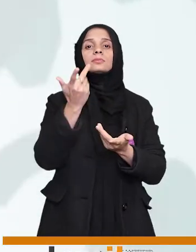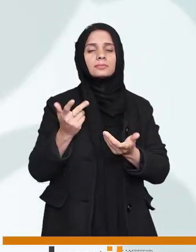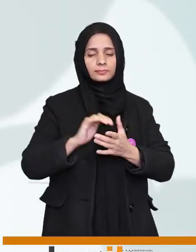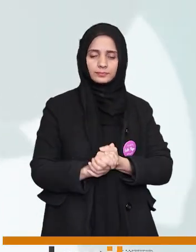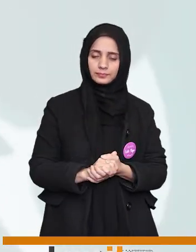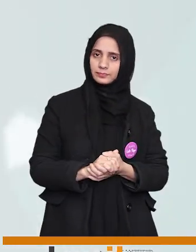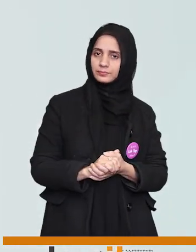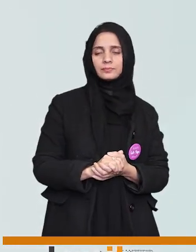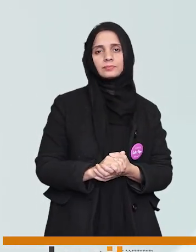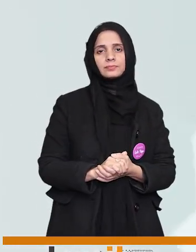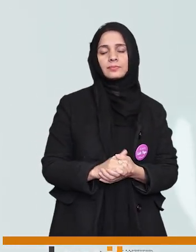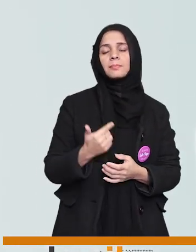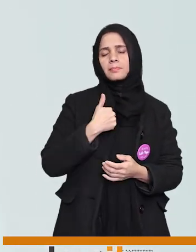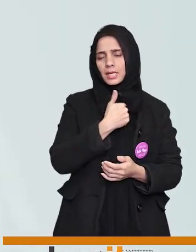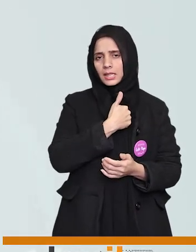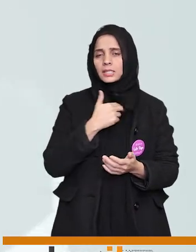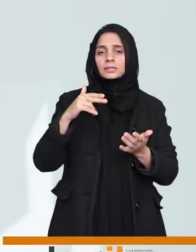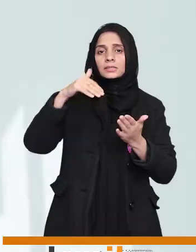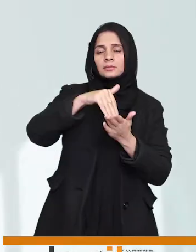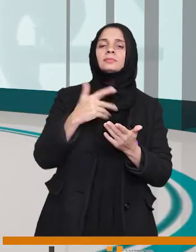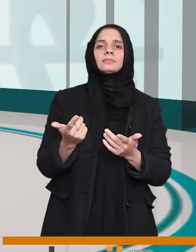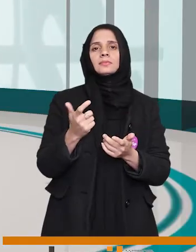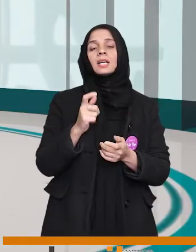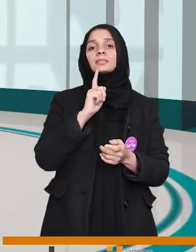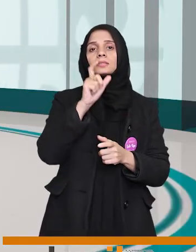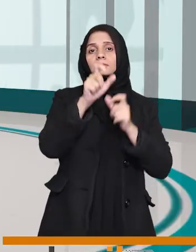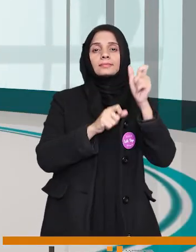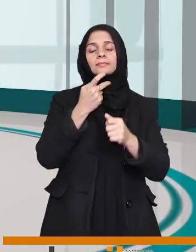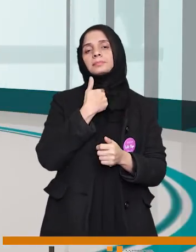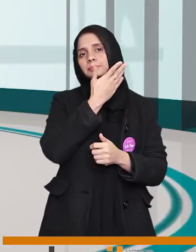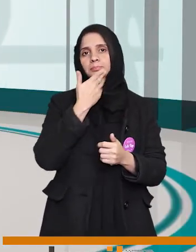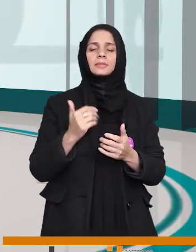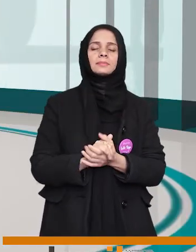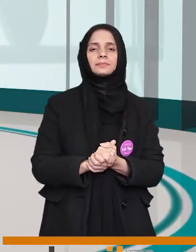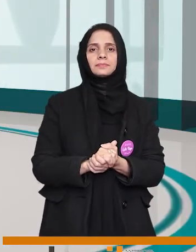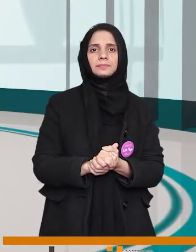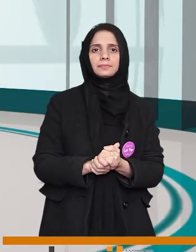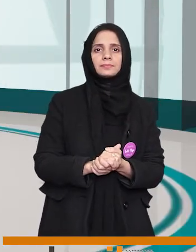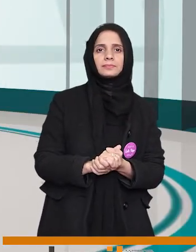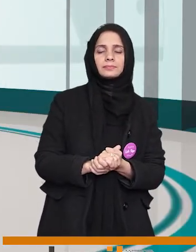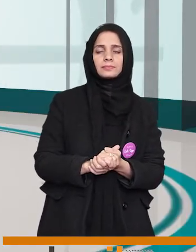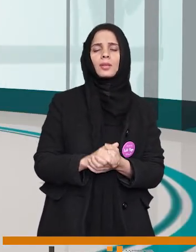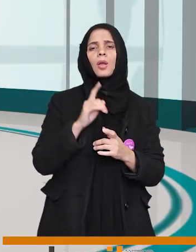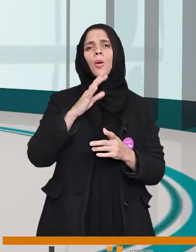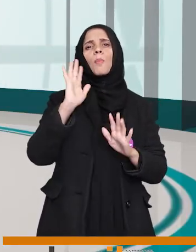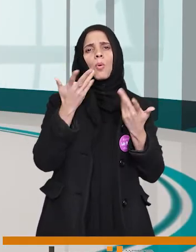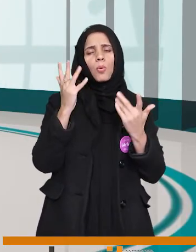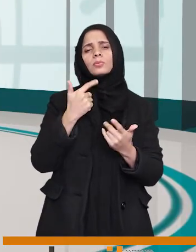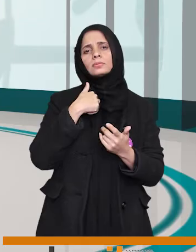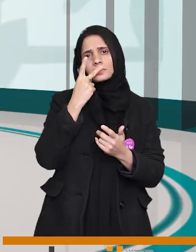I personally prefer traditional, but it is very important to mention here that many youngsters prefer non-traditional i.e. fiverr.